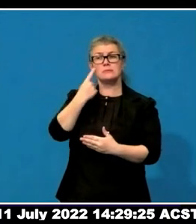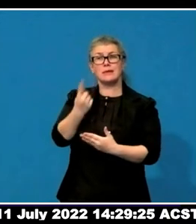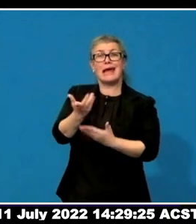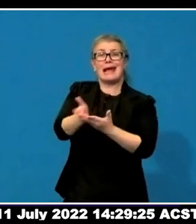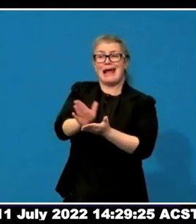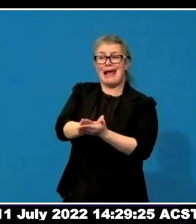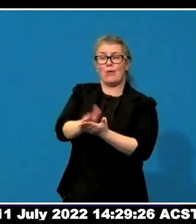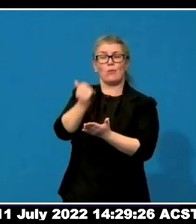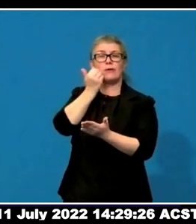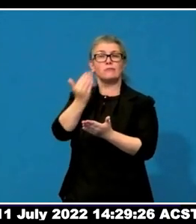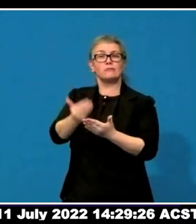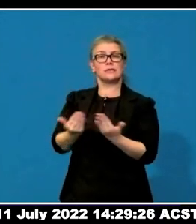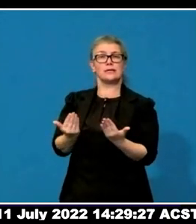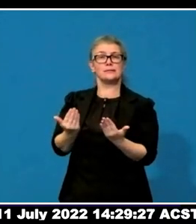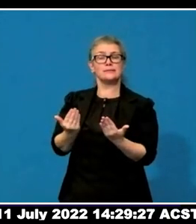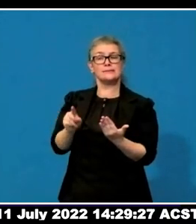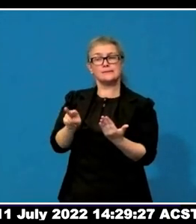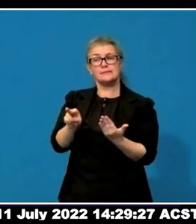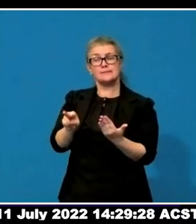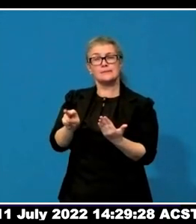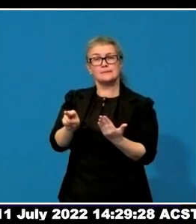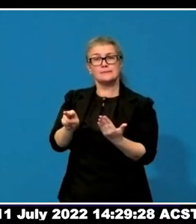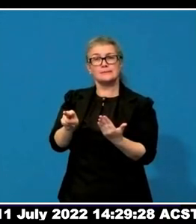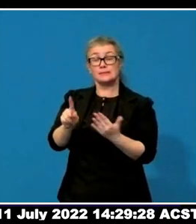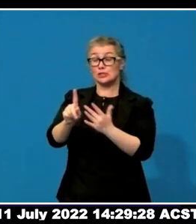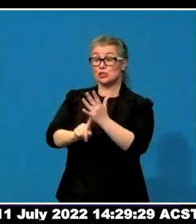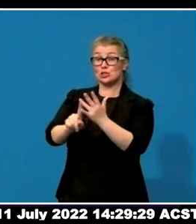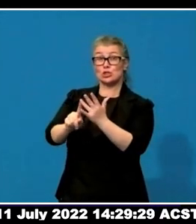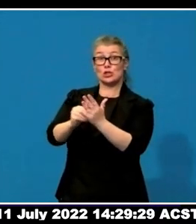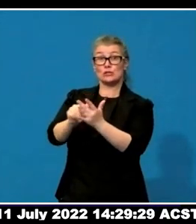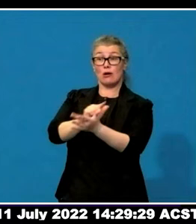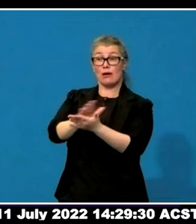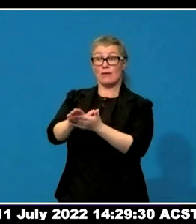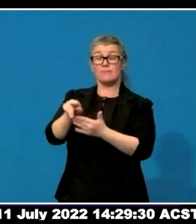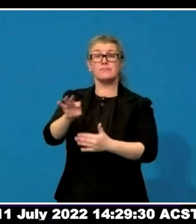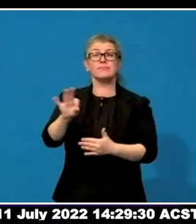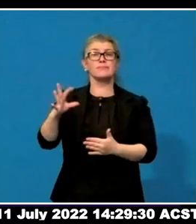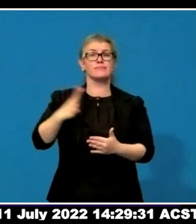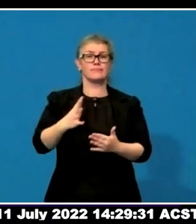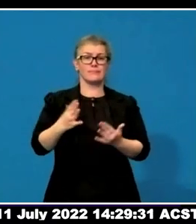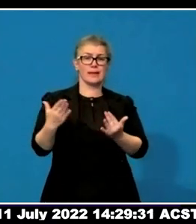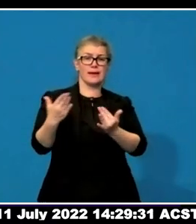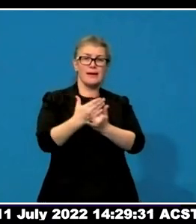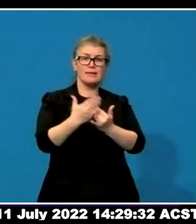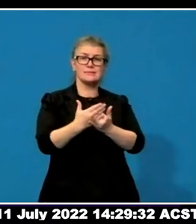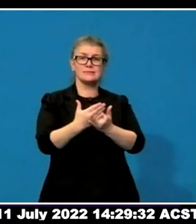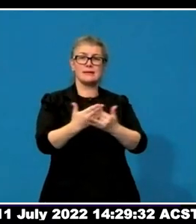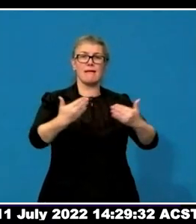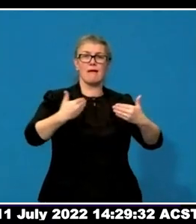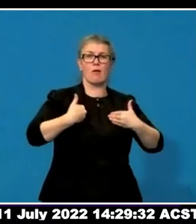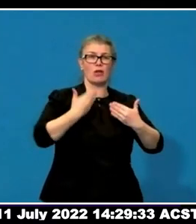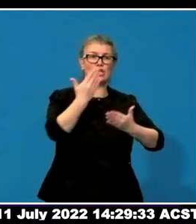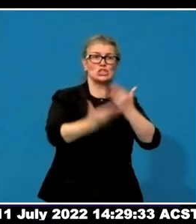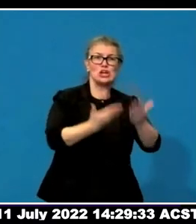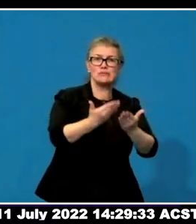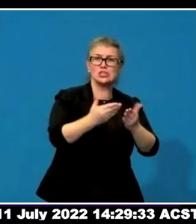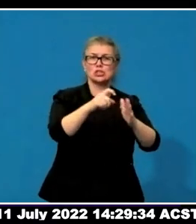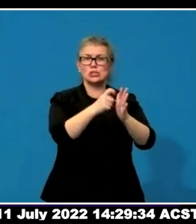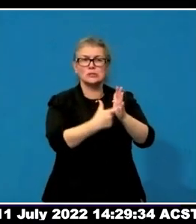daily by the fact that Joziah doesn't need to access health services and be accessing